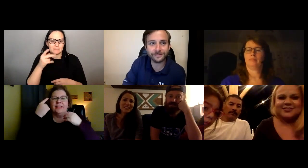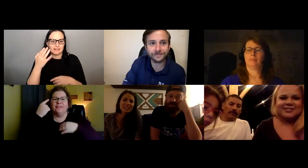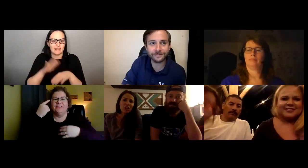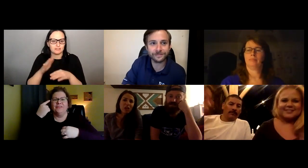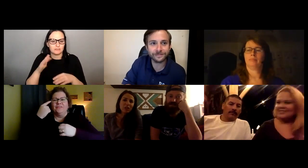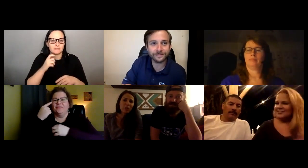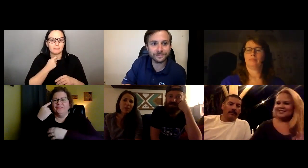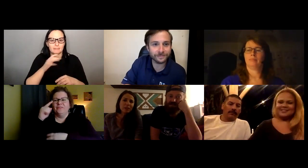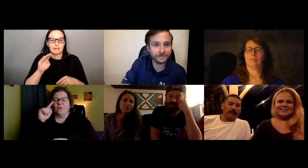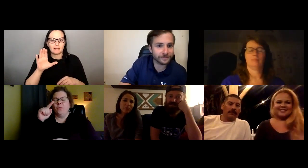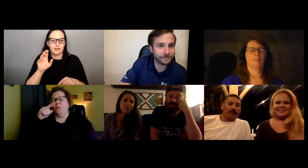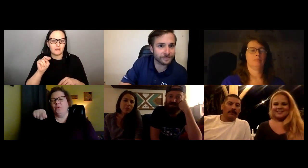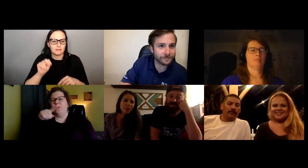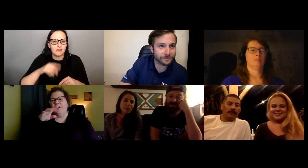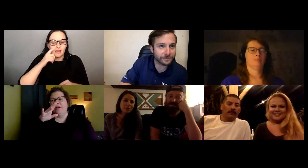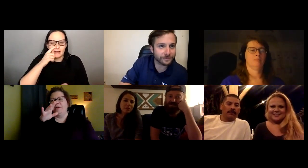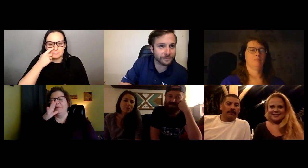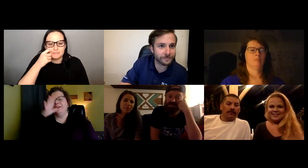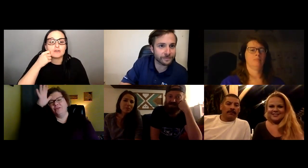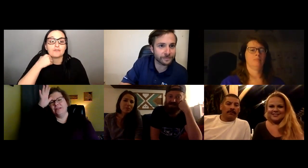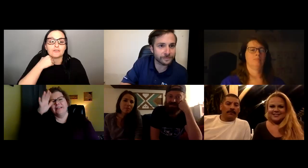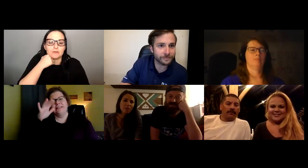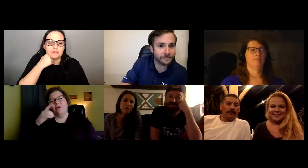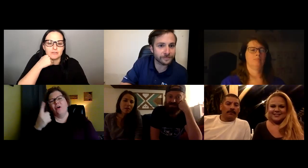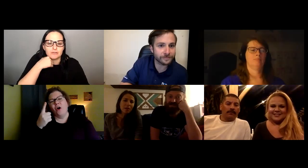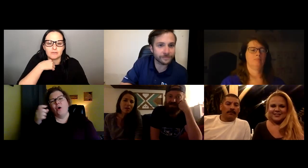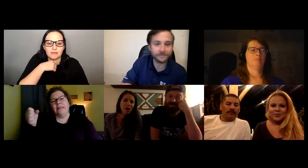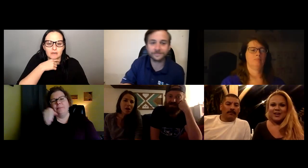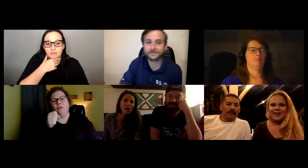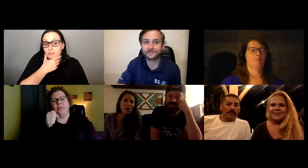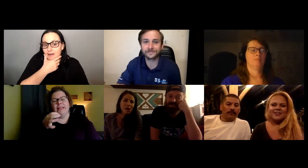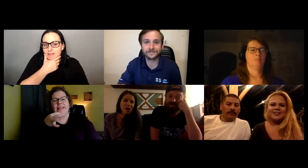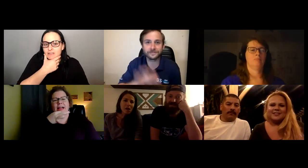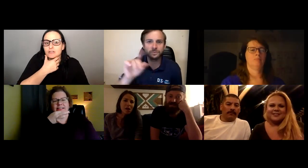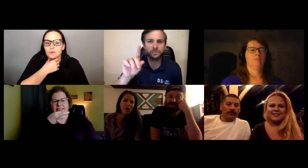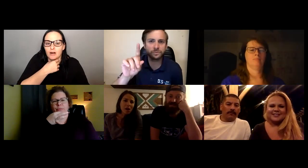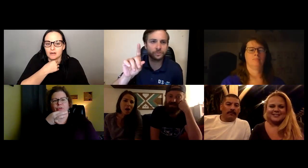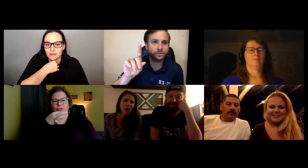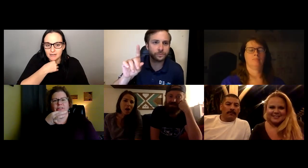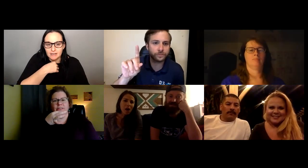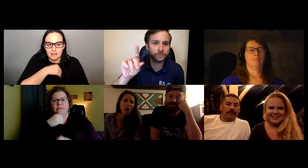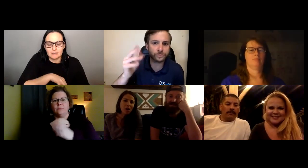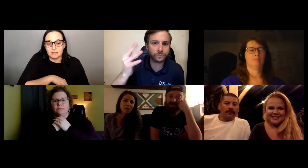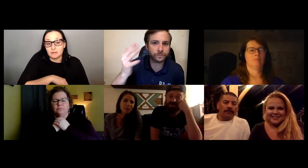here no no um so for those of you the parents who